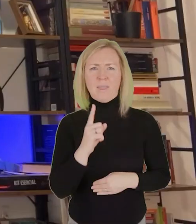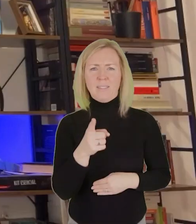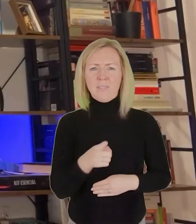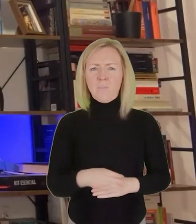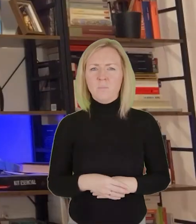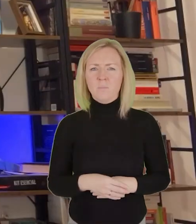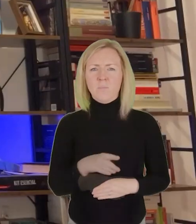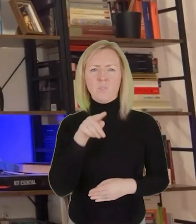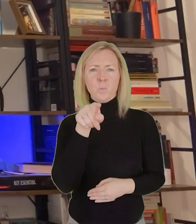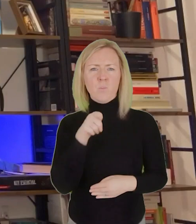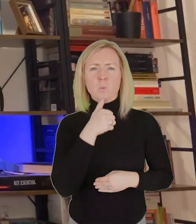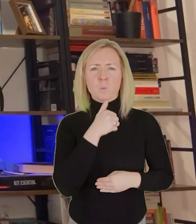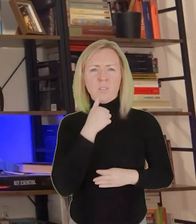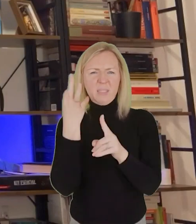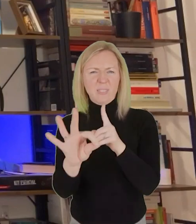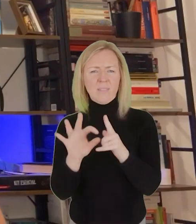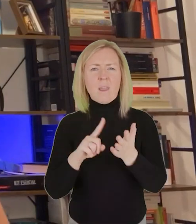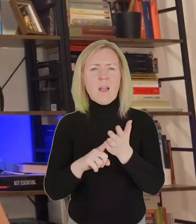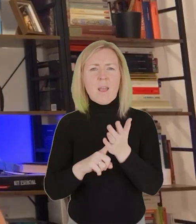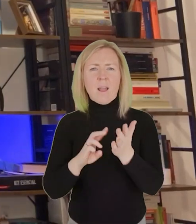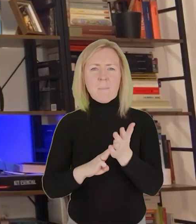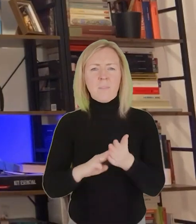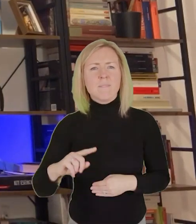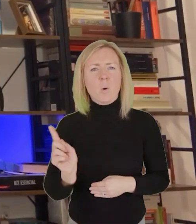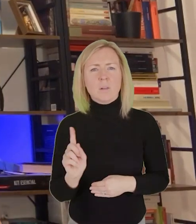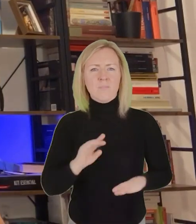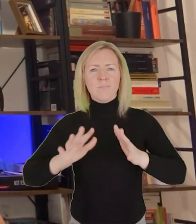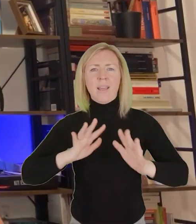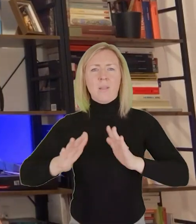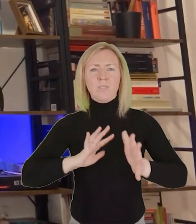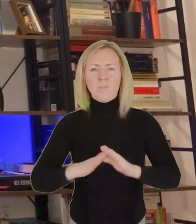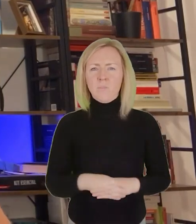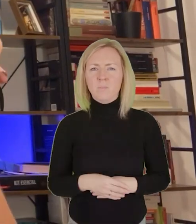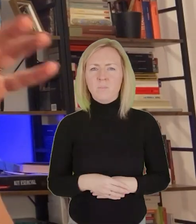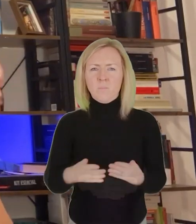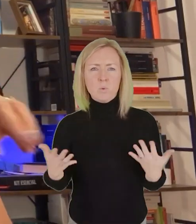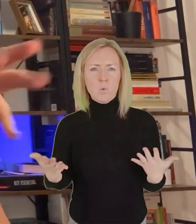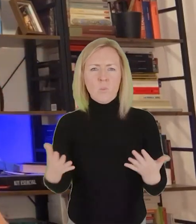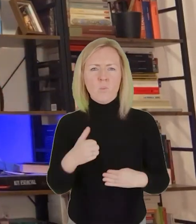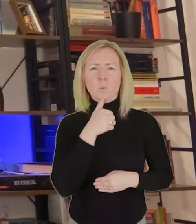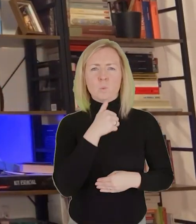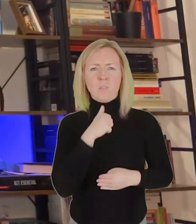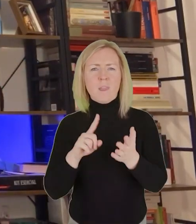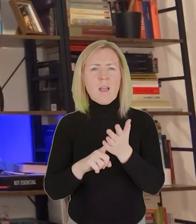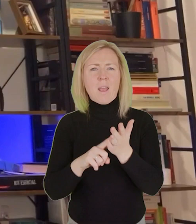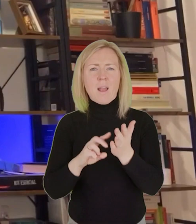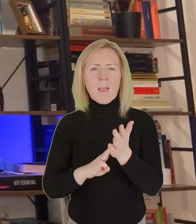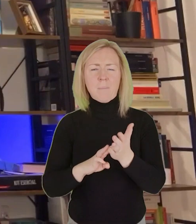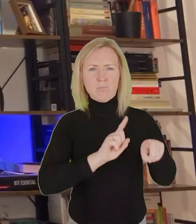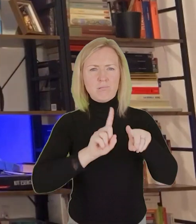So is this a specific large language model you're using for sign language or do you take from different LLM, LLMMs?